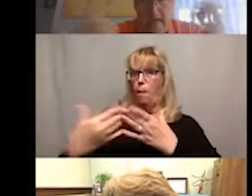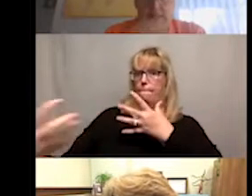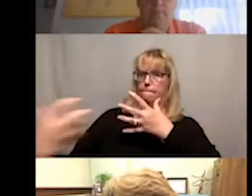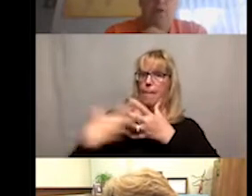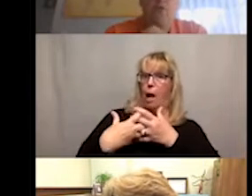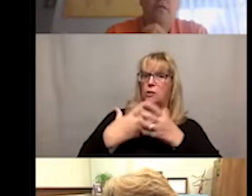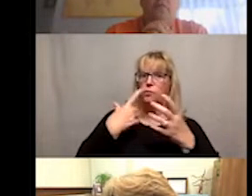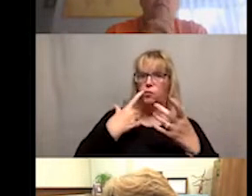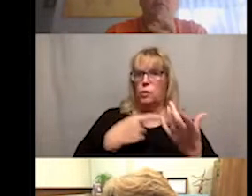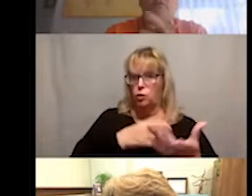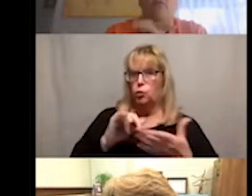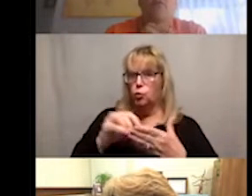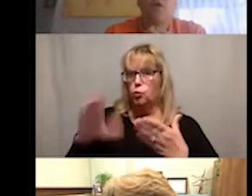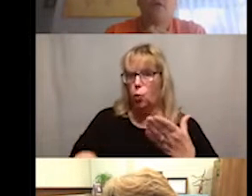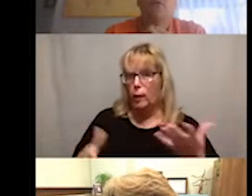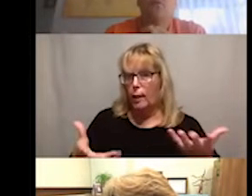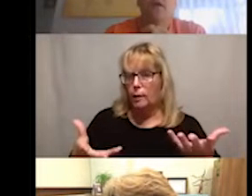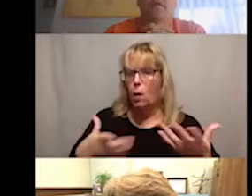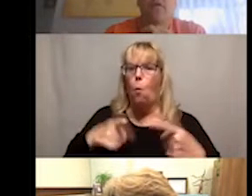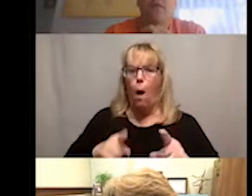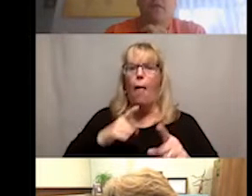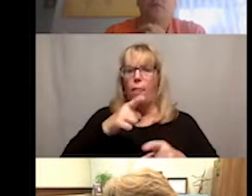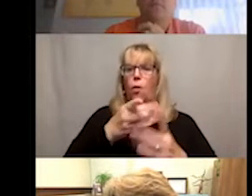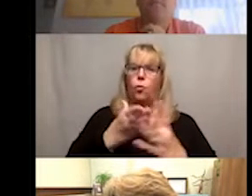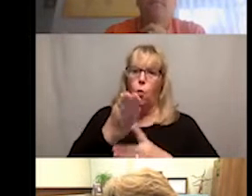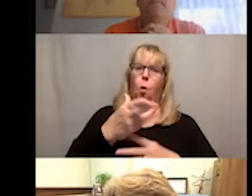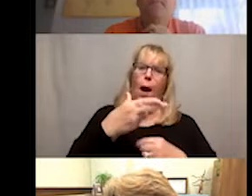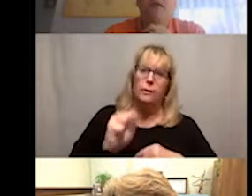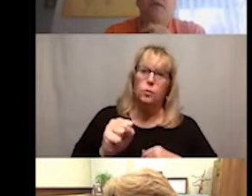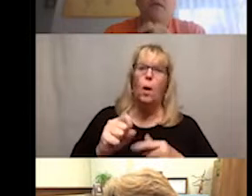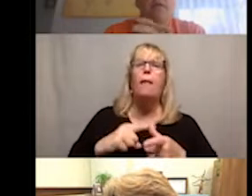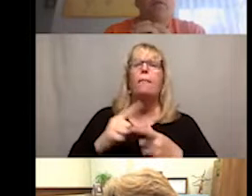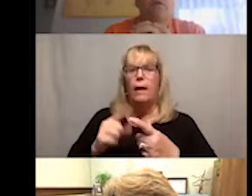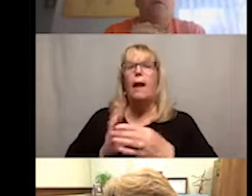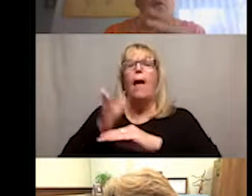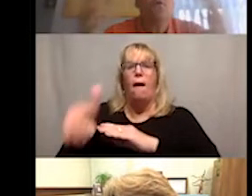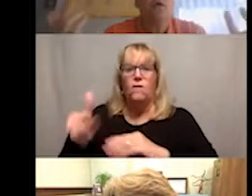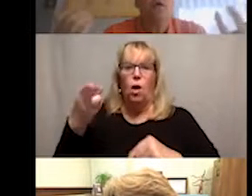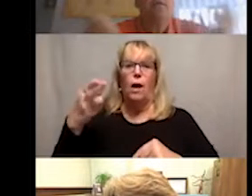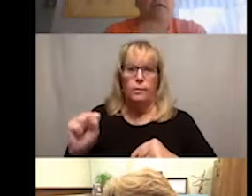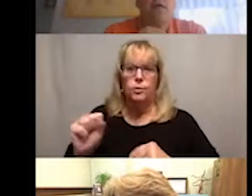as they progress through high school and after high school it's also taking